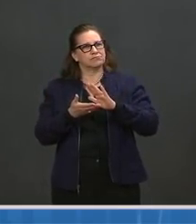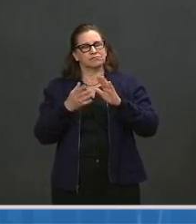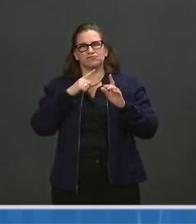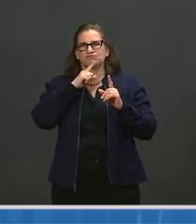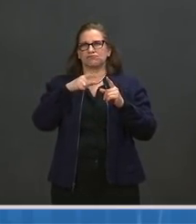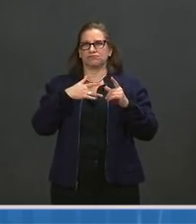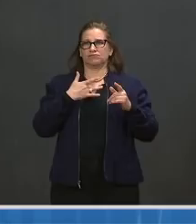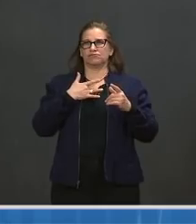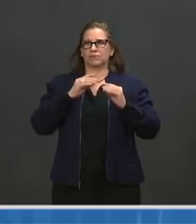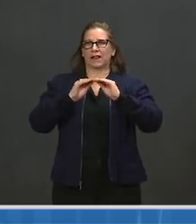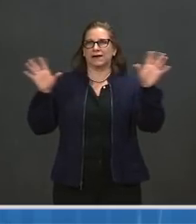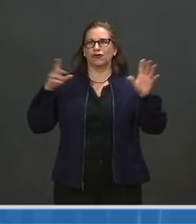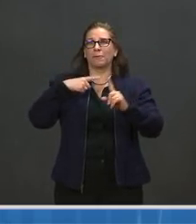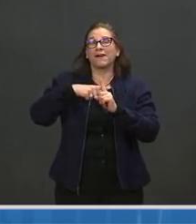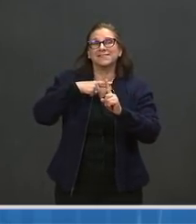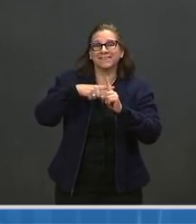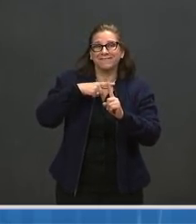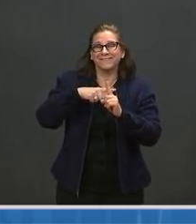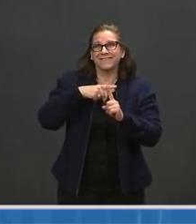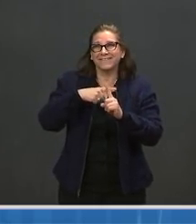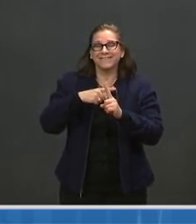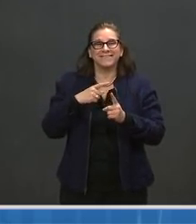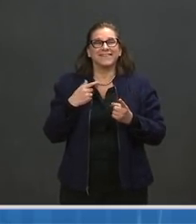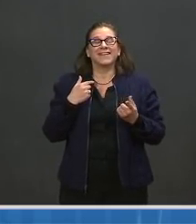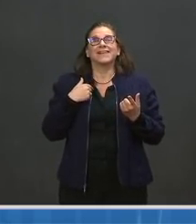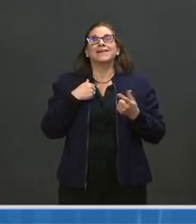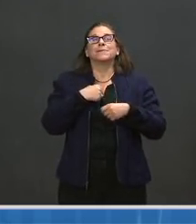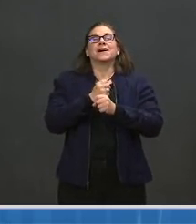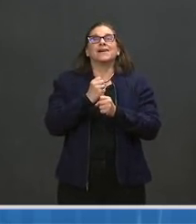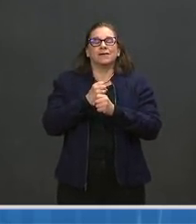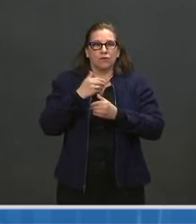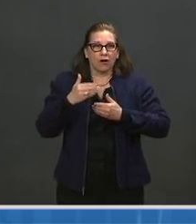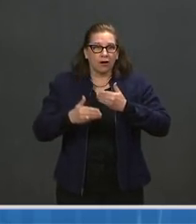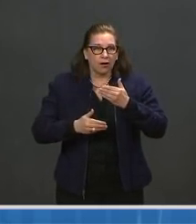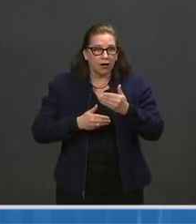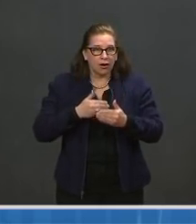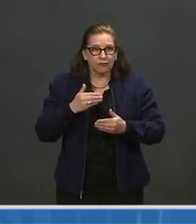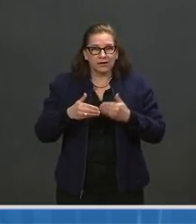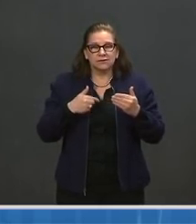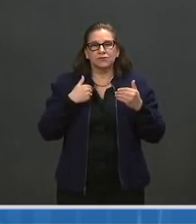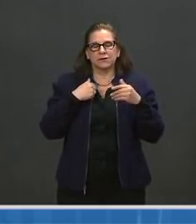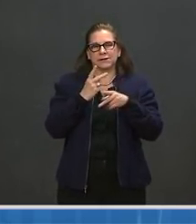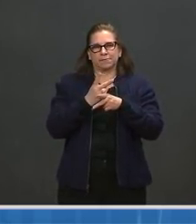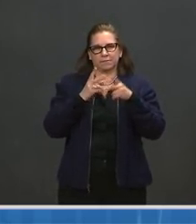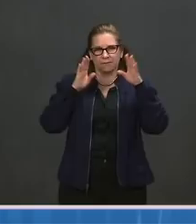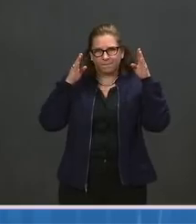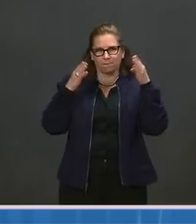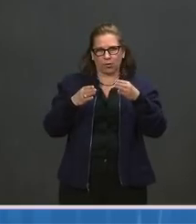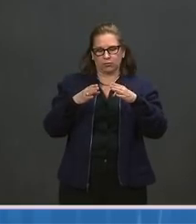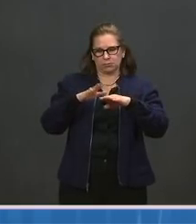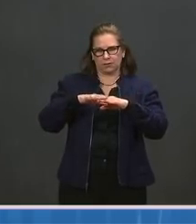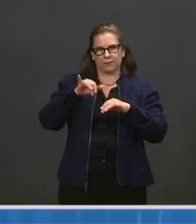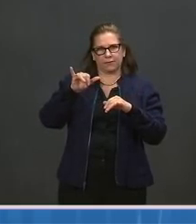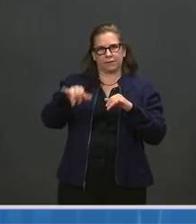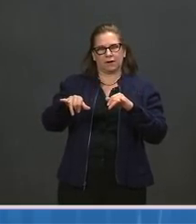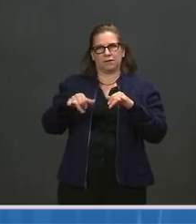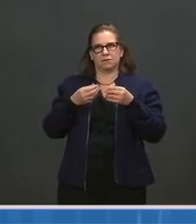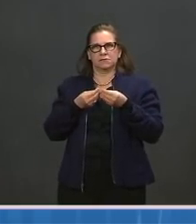of the American people fully vaccinated. I'm calling the American people to action, whether vaccinated or not,